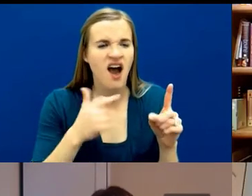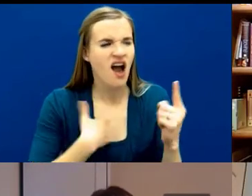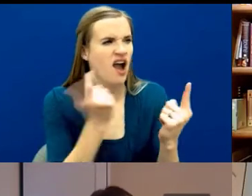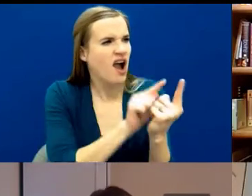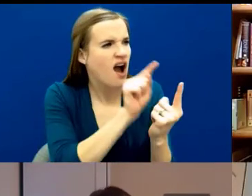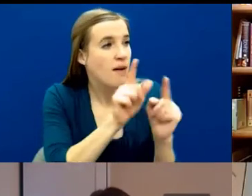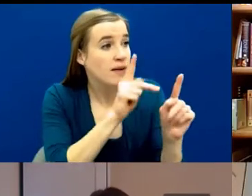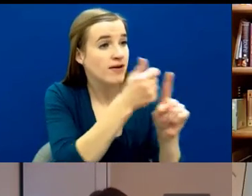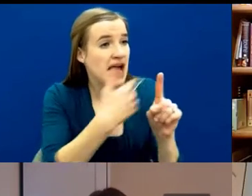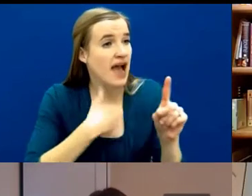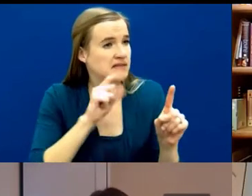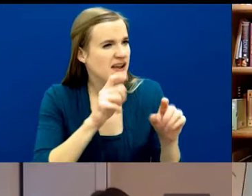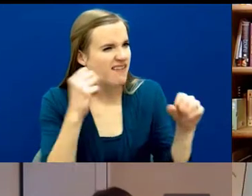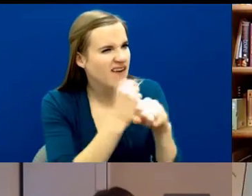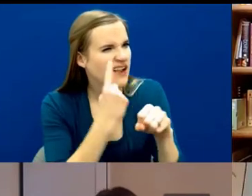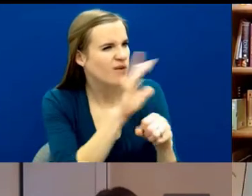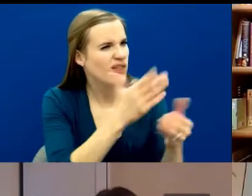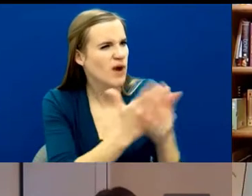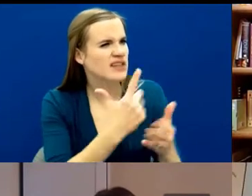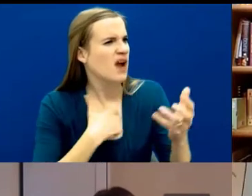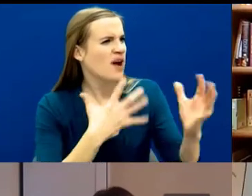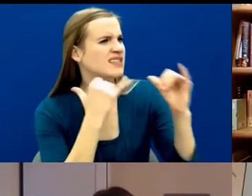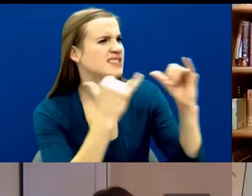sister and I were like, Oh, wait a minute. This is that we don't have to be